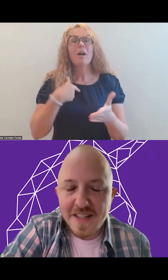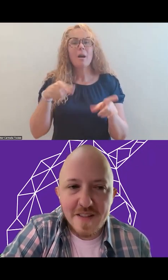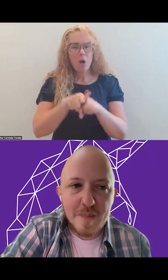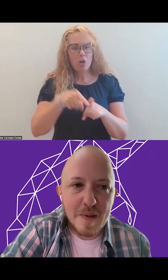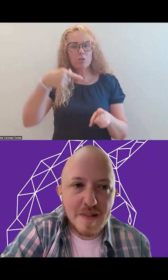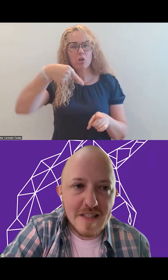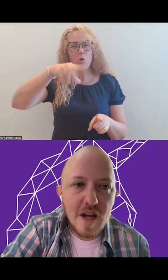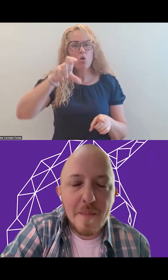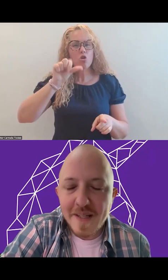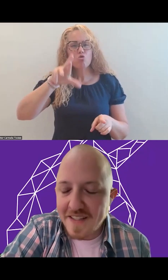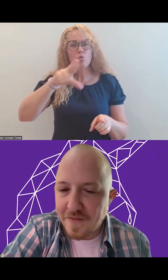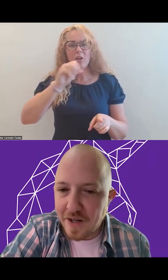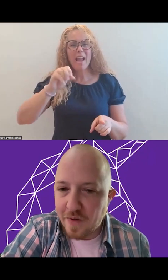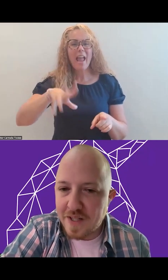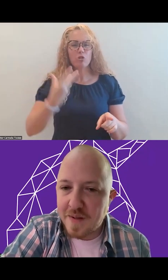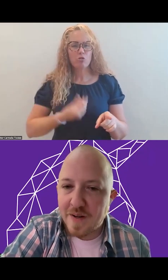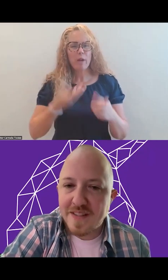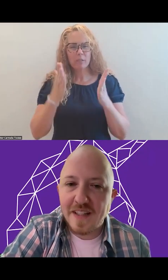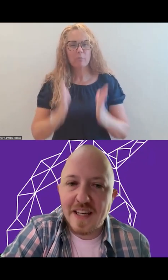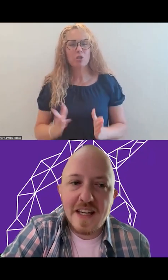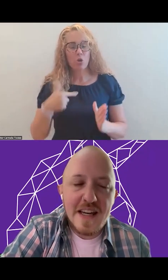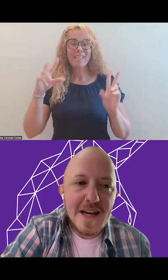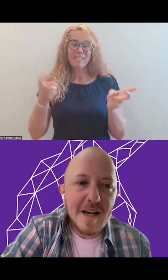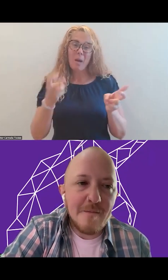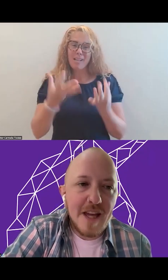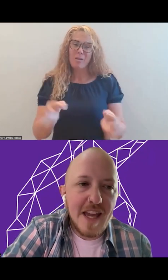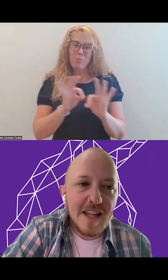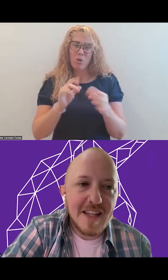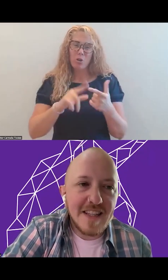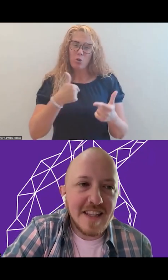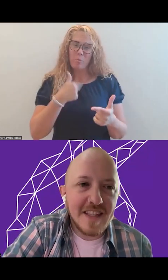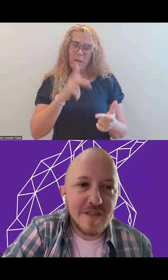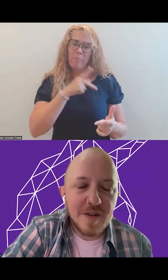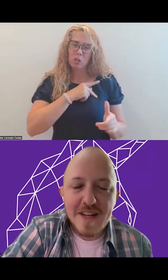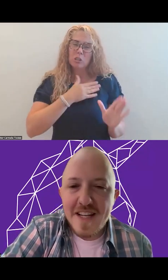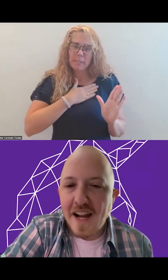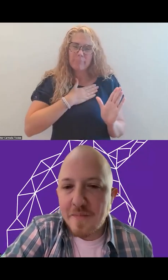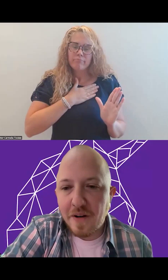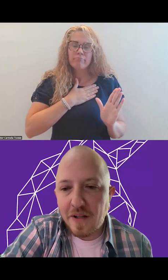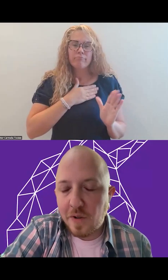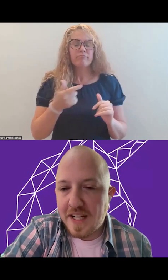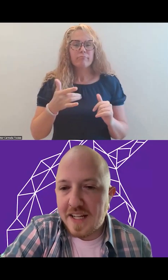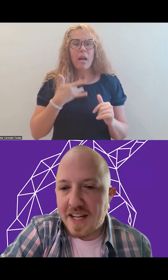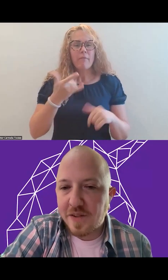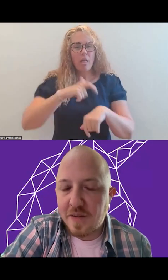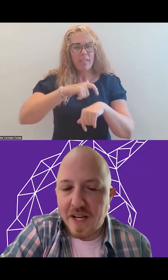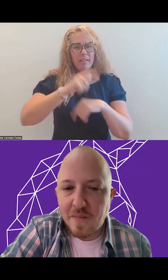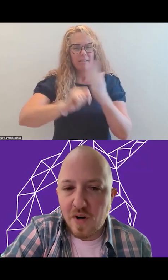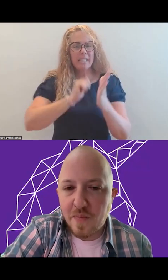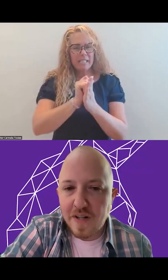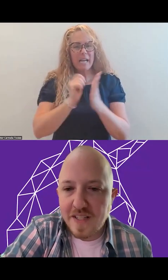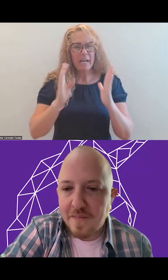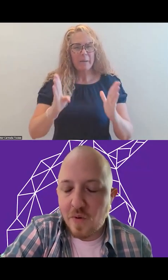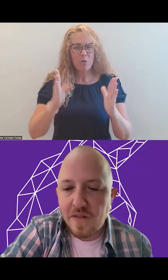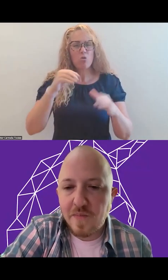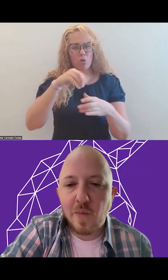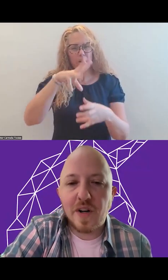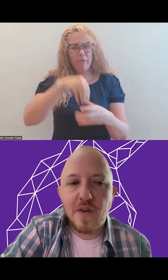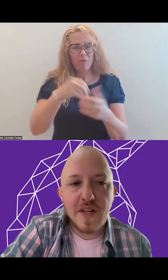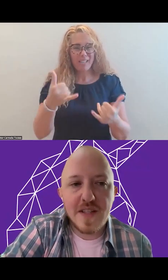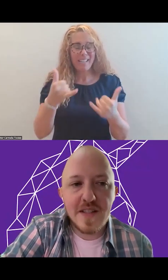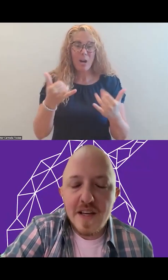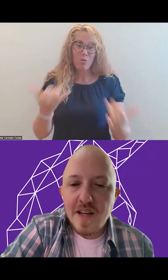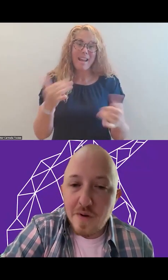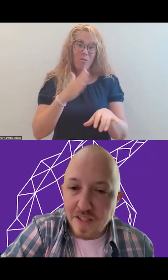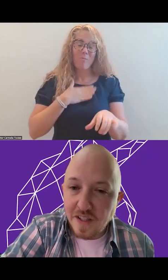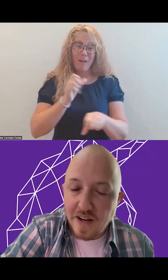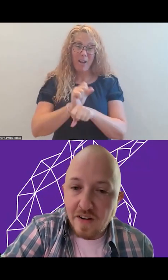SO THIS IS PERSONAL TO ME AND I THINK THIS WORK IS TIMELY AROUND